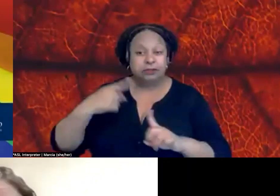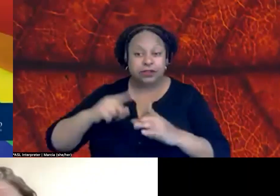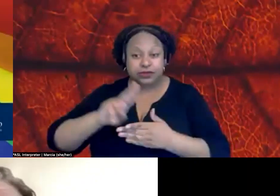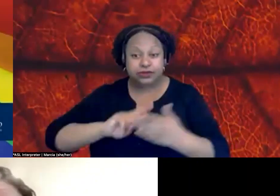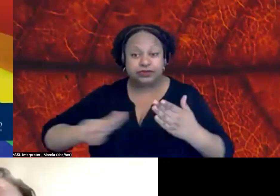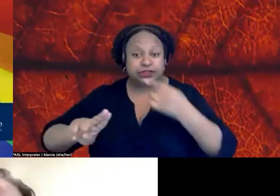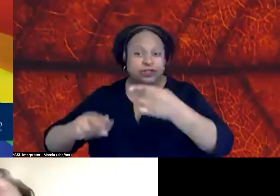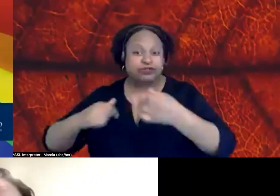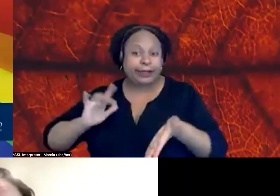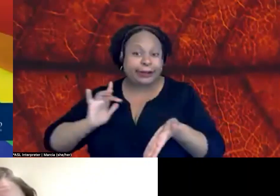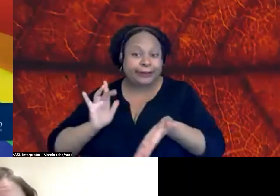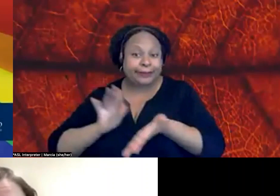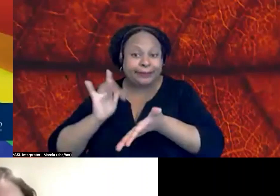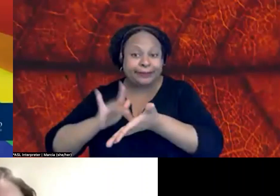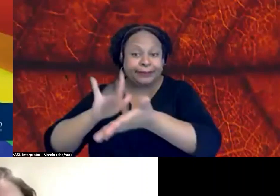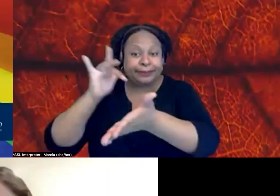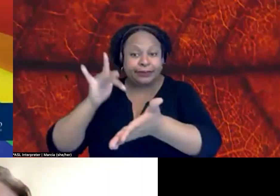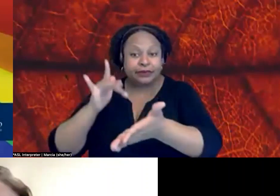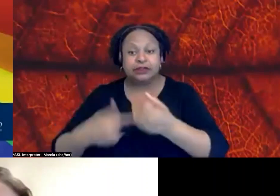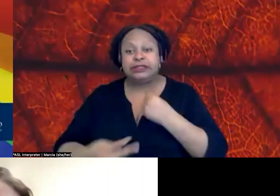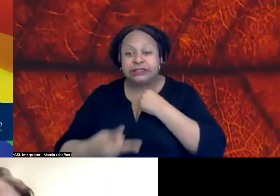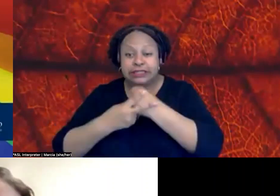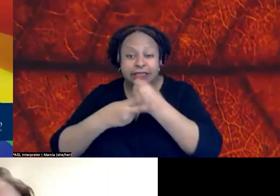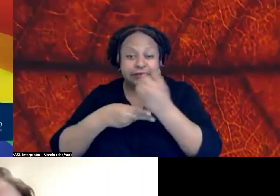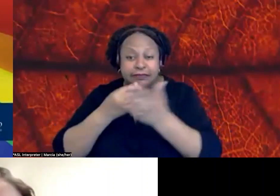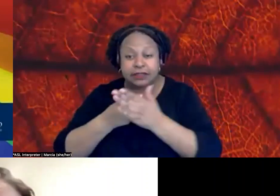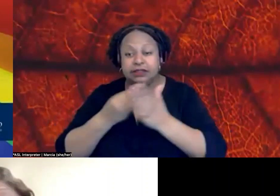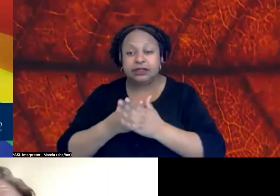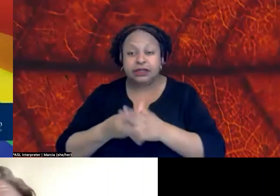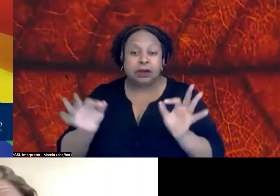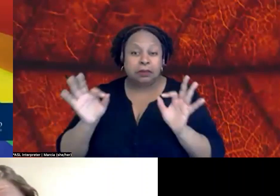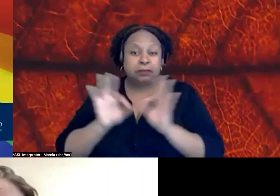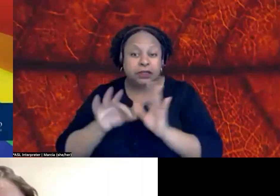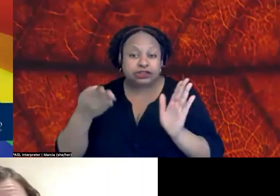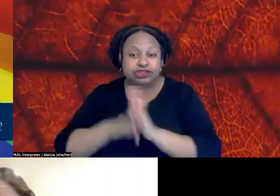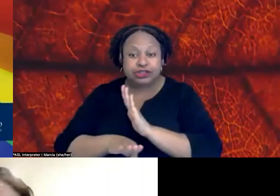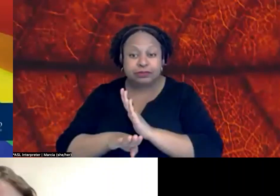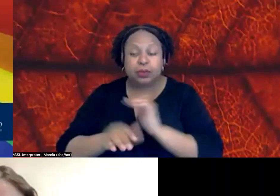to skirt around costs by doing things like remote CART because it was cheaper.